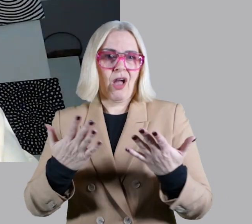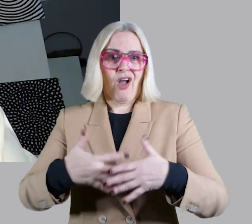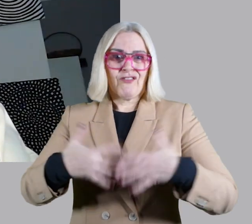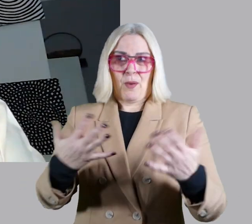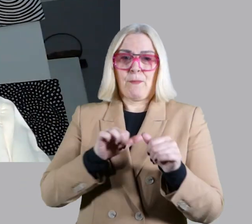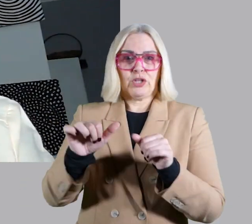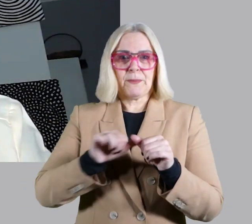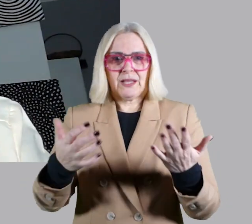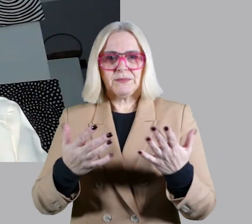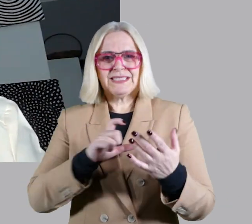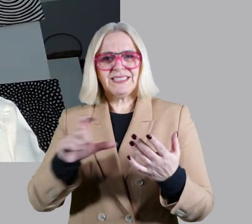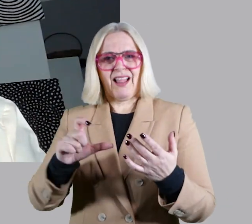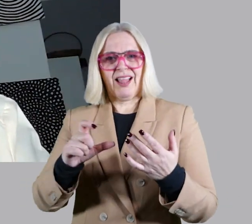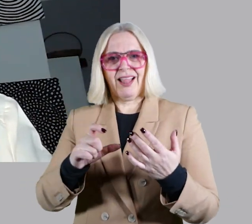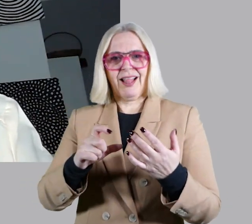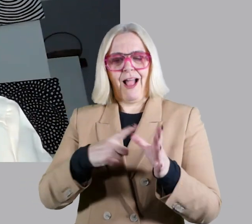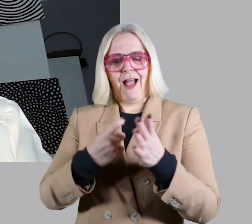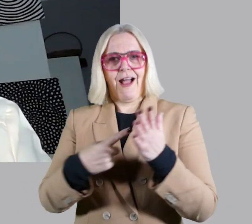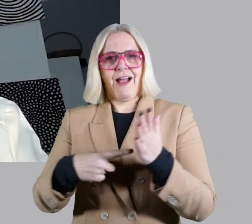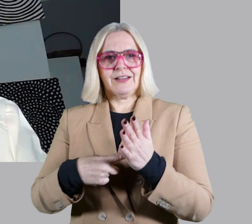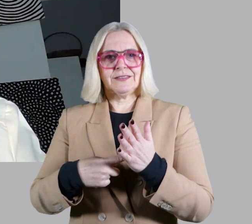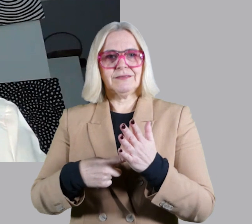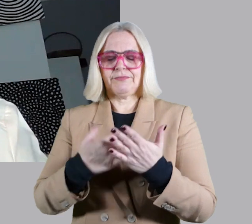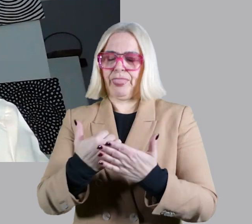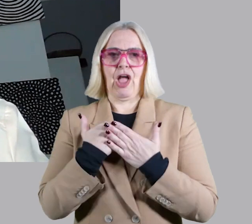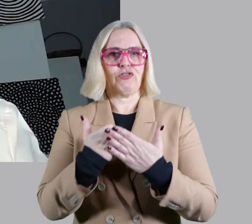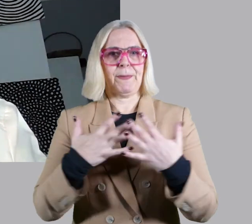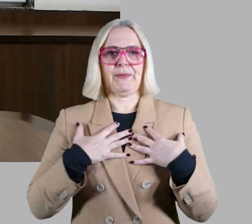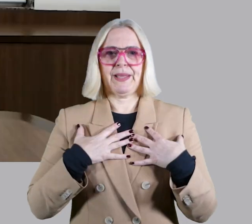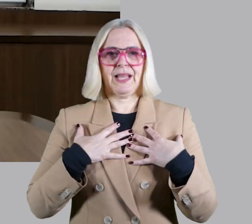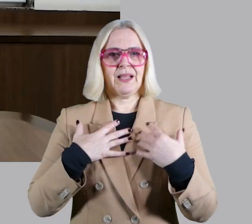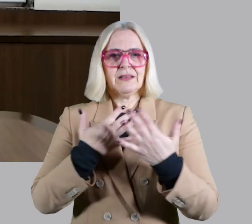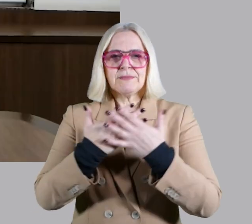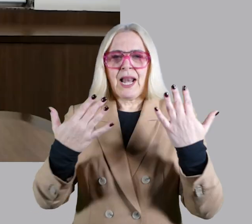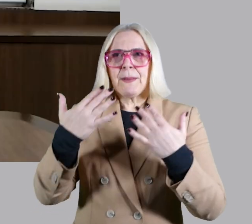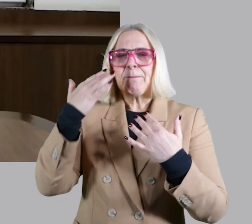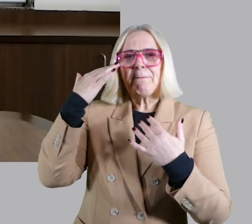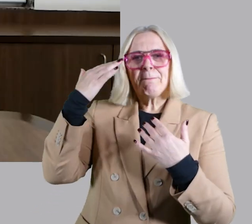but still it's very therapeutic for me. There are many myths,